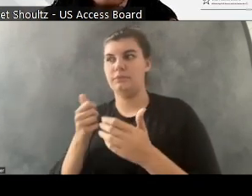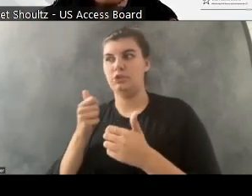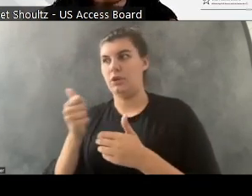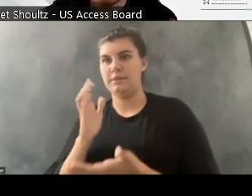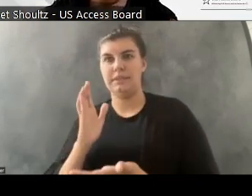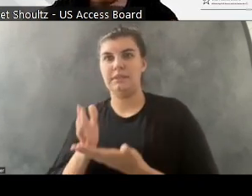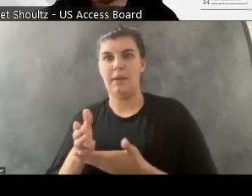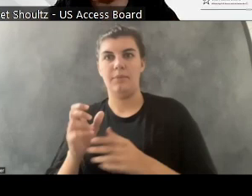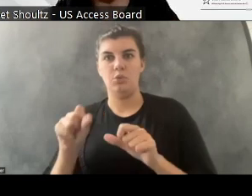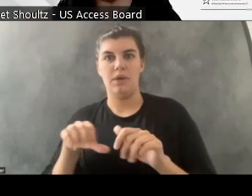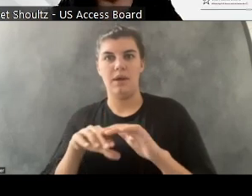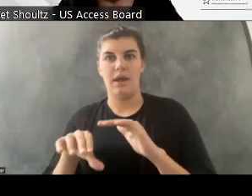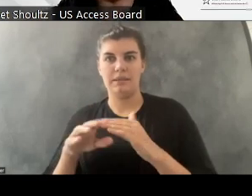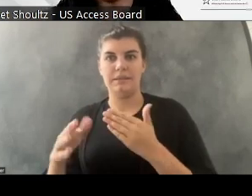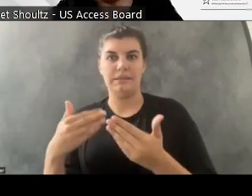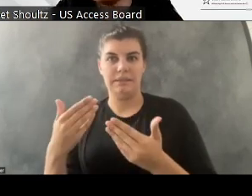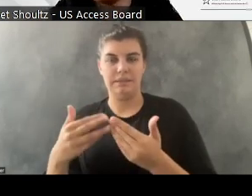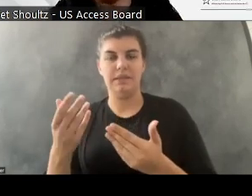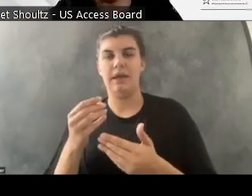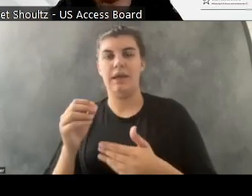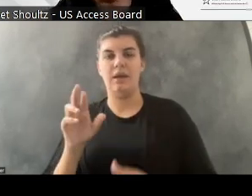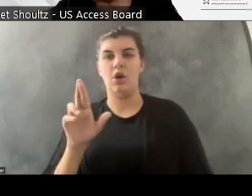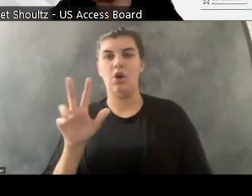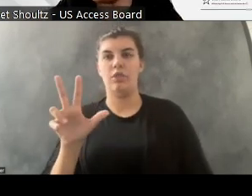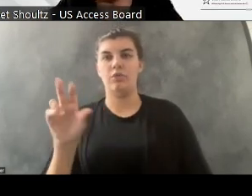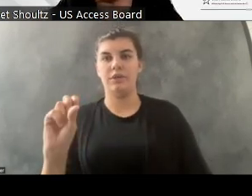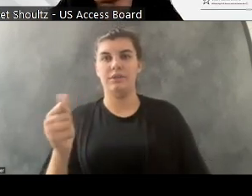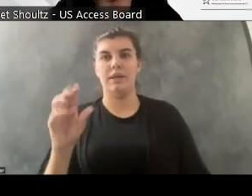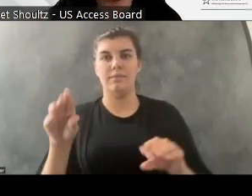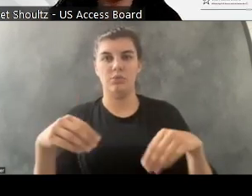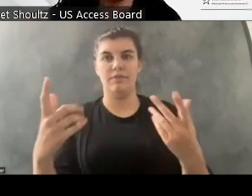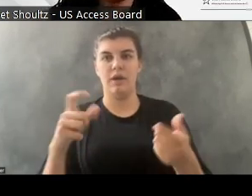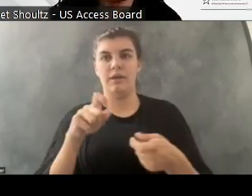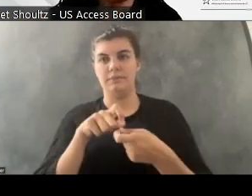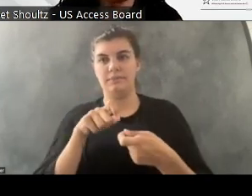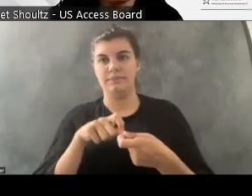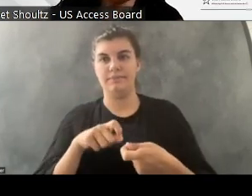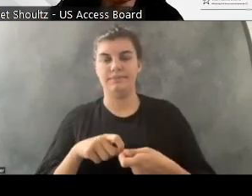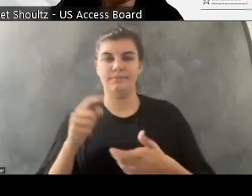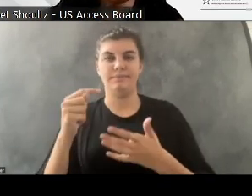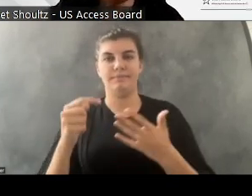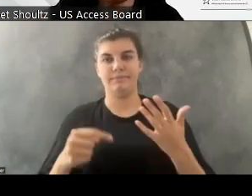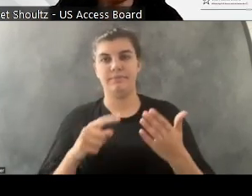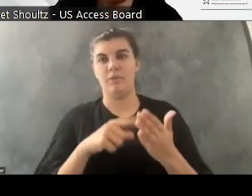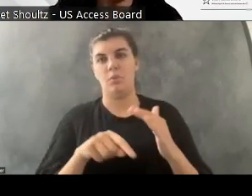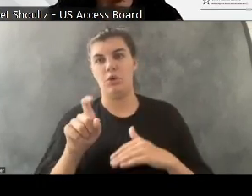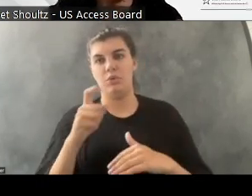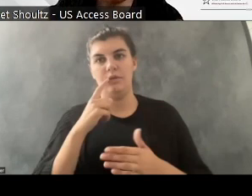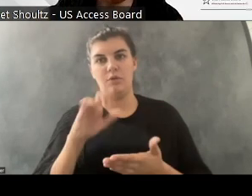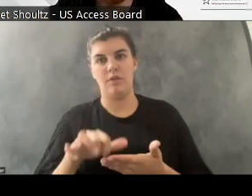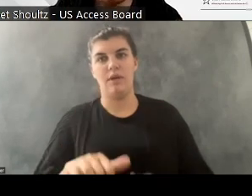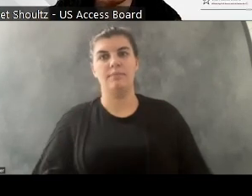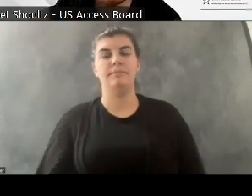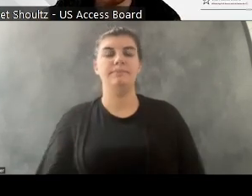is accessible. And R310 provides a technical specifications for accessible transit stops.